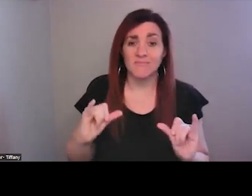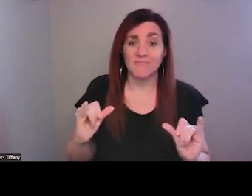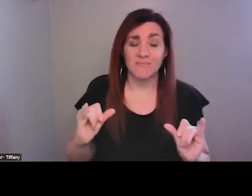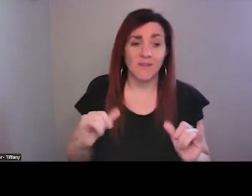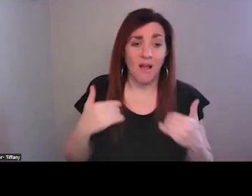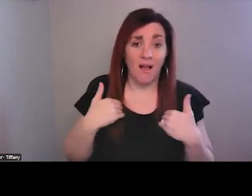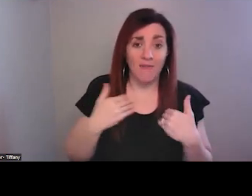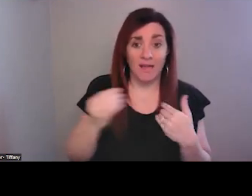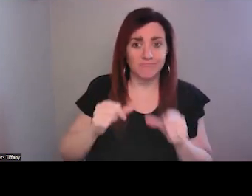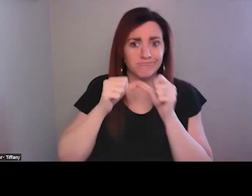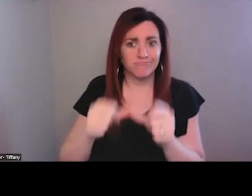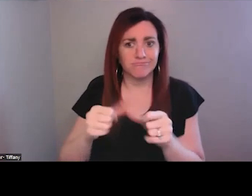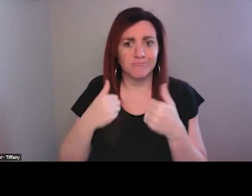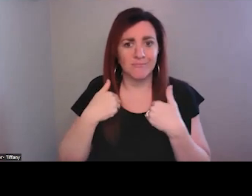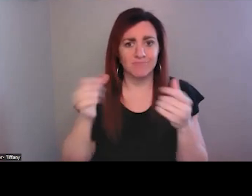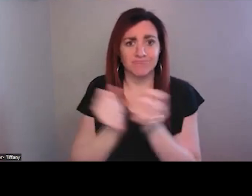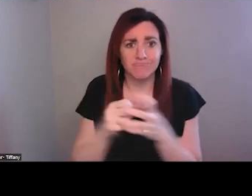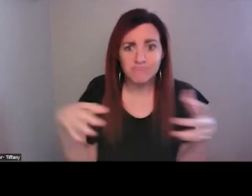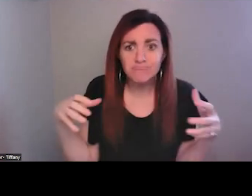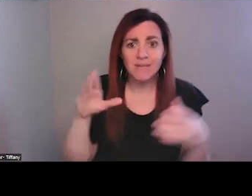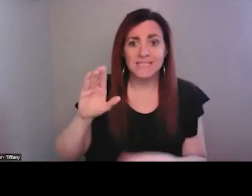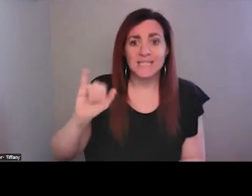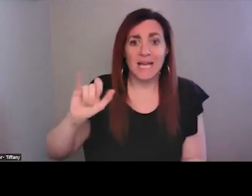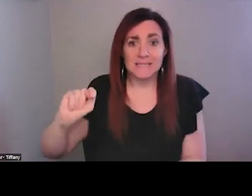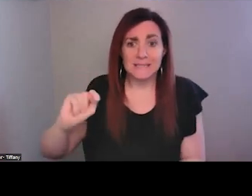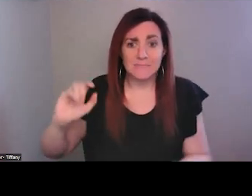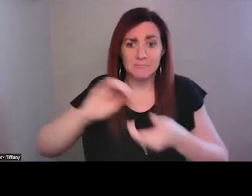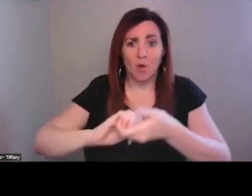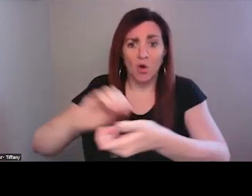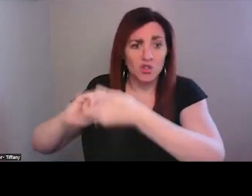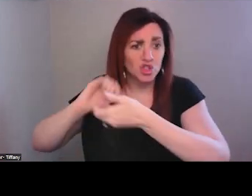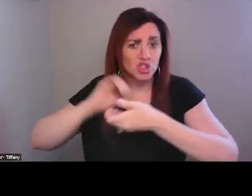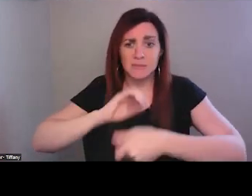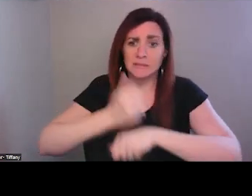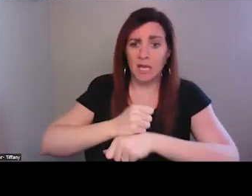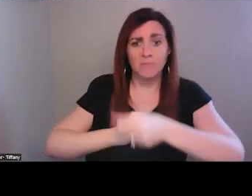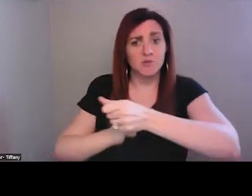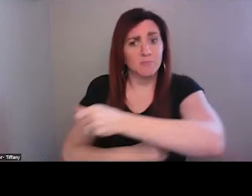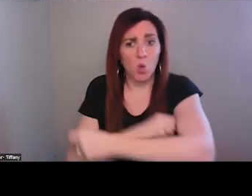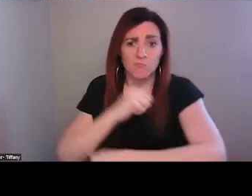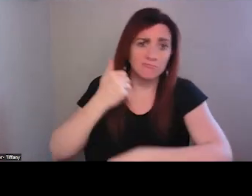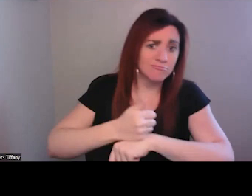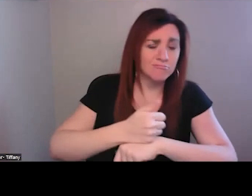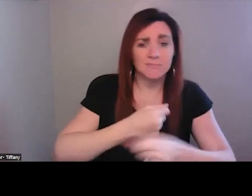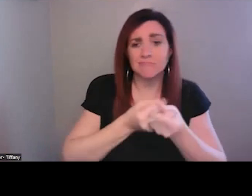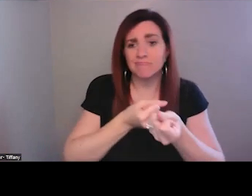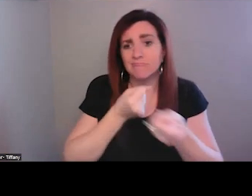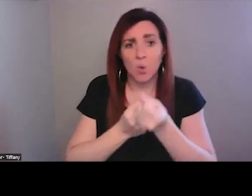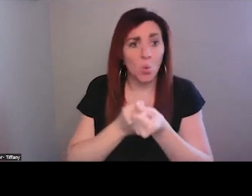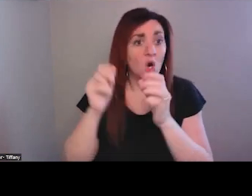HAVE ROBUST CIT AND VERY PRESENT IN EVERY COMMUNITY.